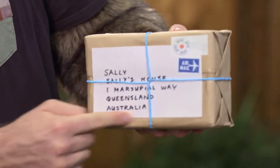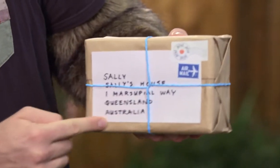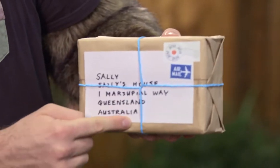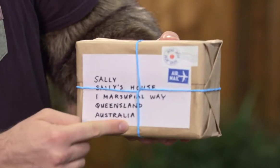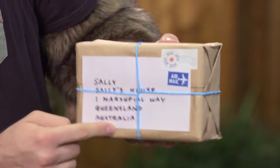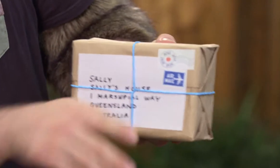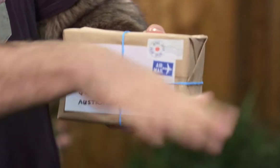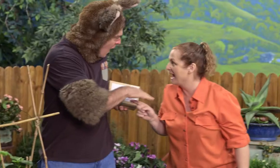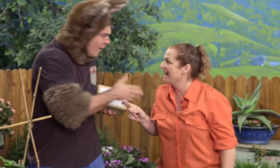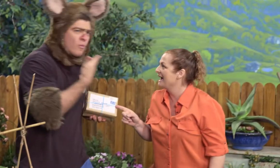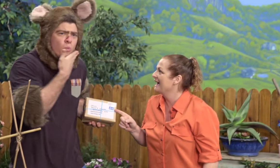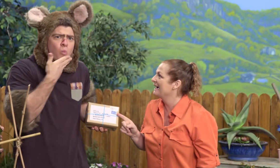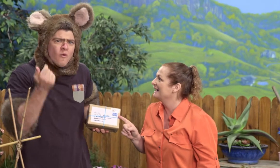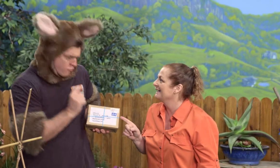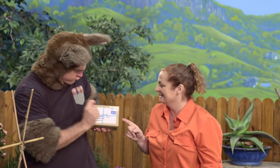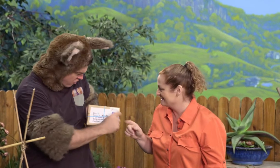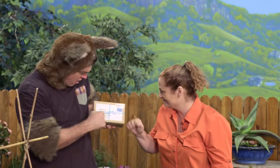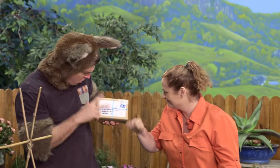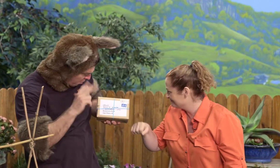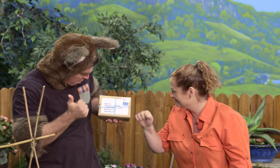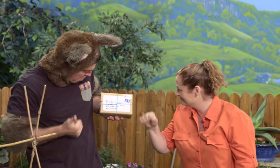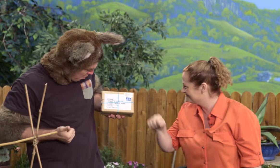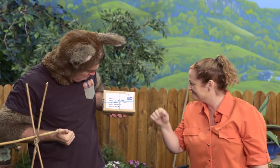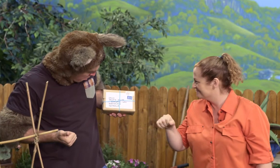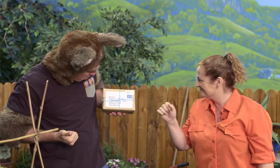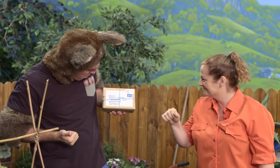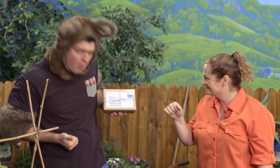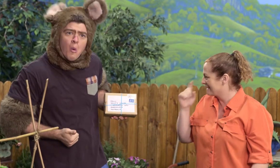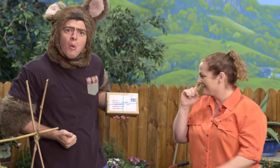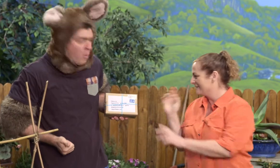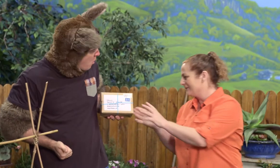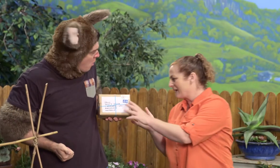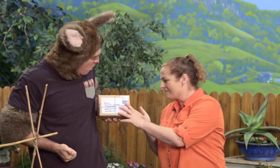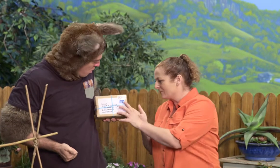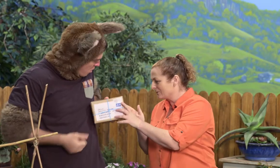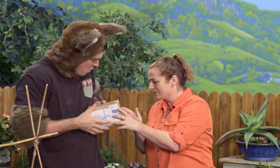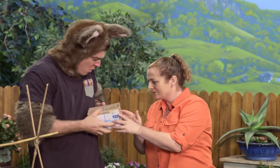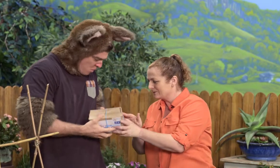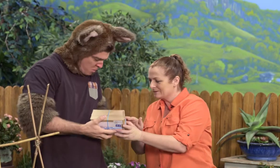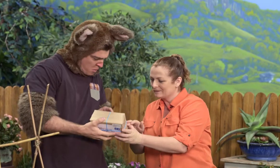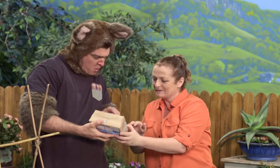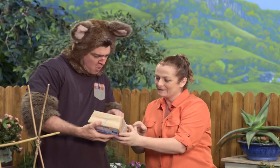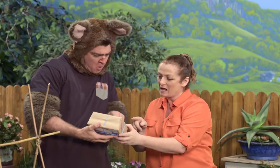Look, it's beautiful writing. Yes, it is. Let's have a look who it's from.